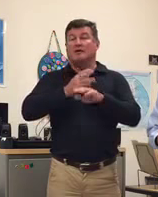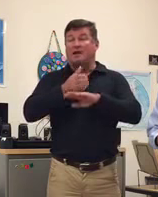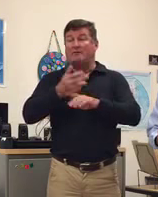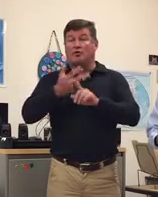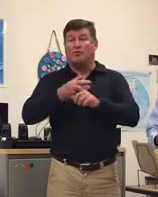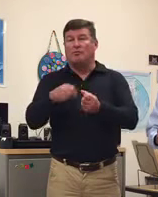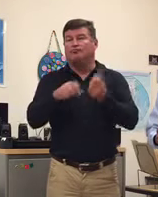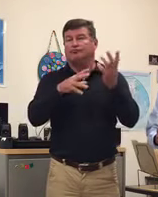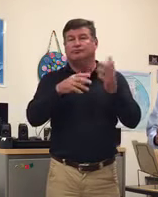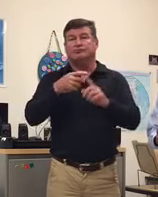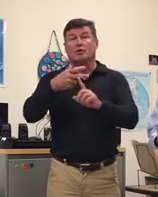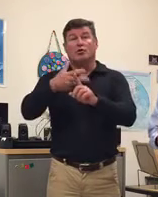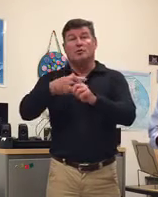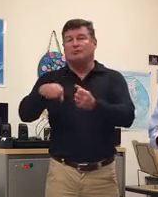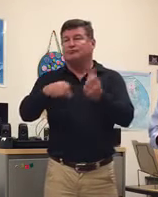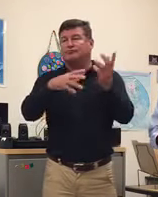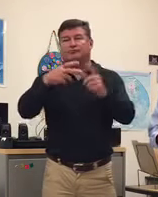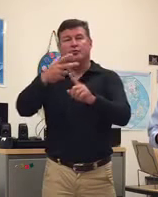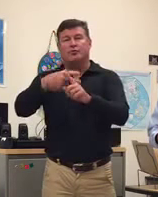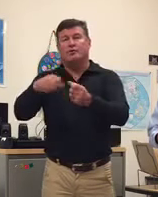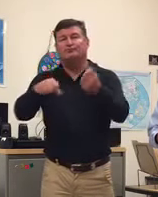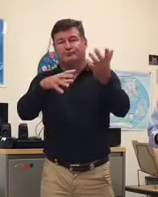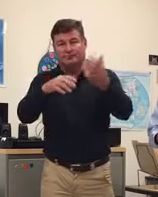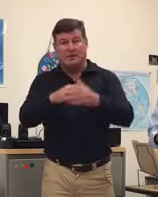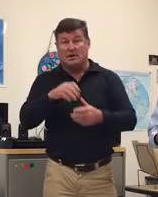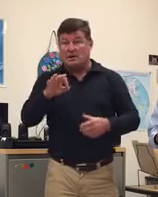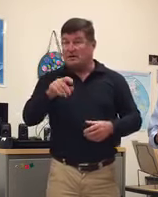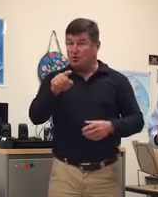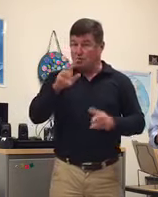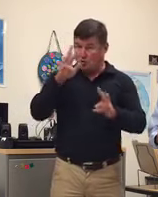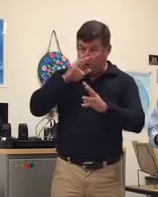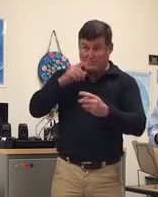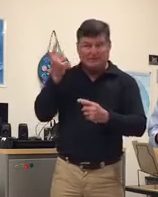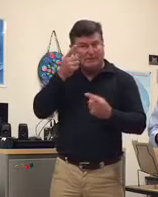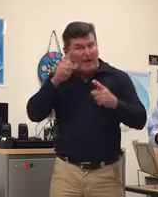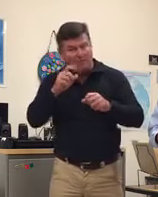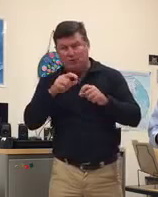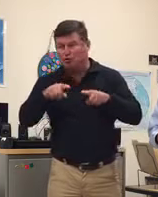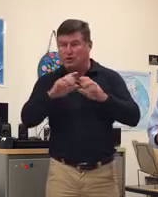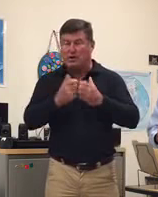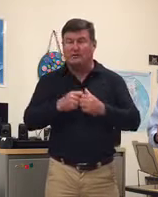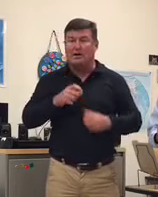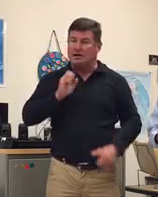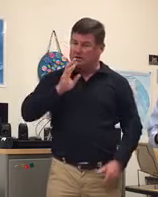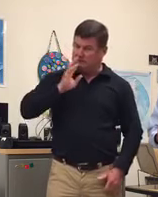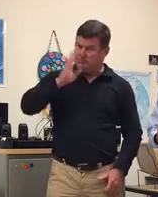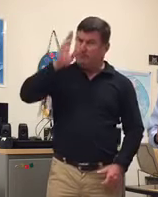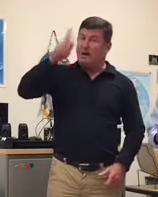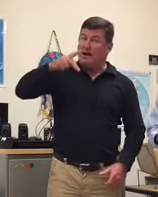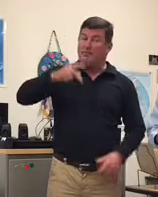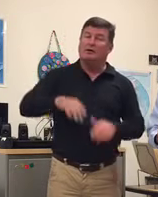This is a change in Texas law. And it's important that you know that if you do have a concern about something that may have happened in a classroom,